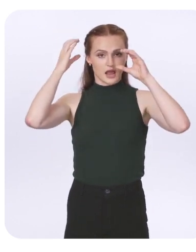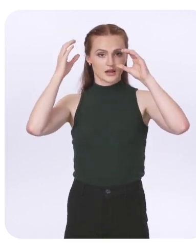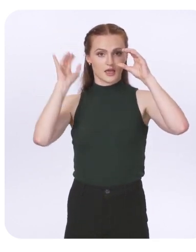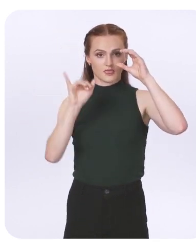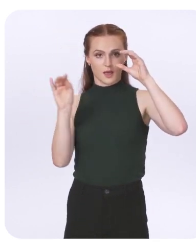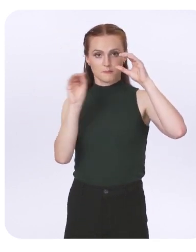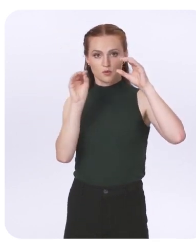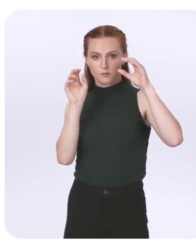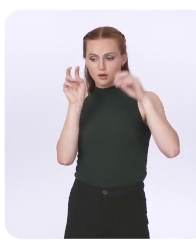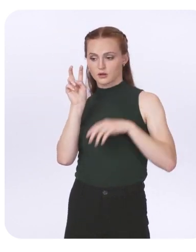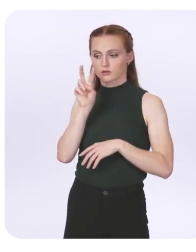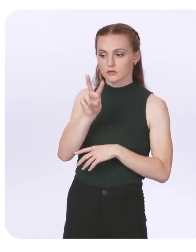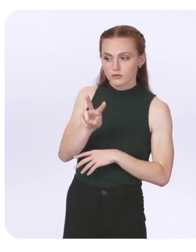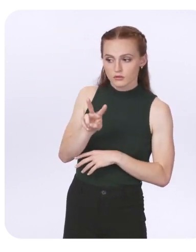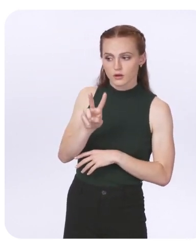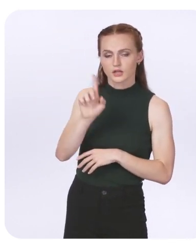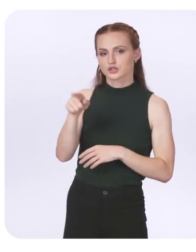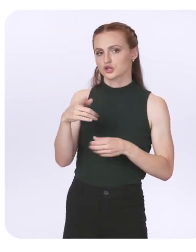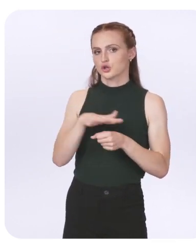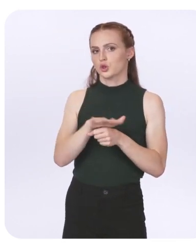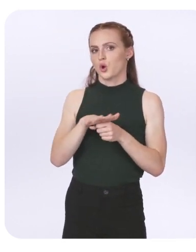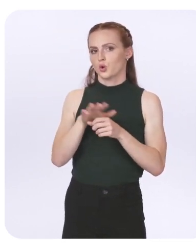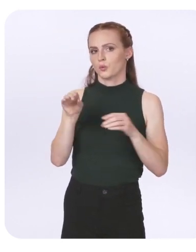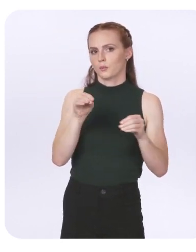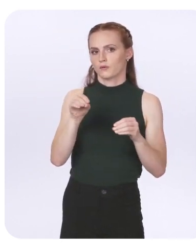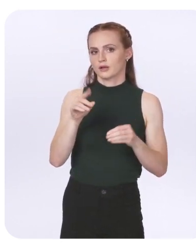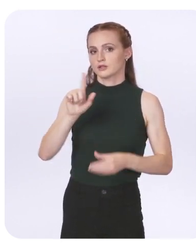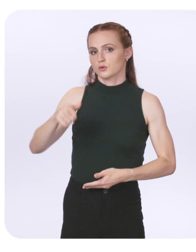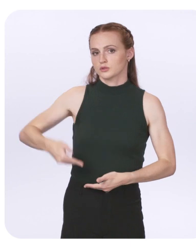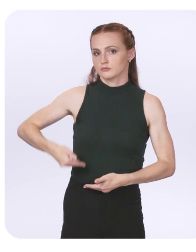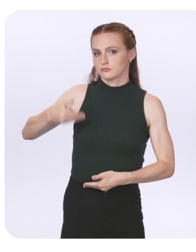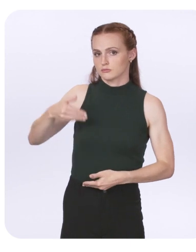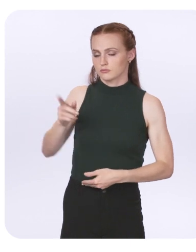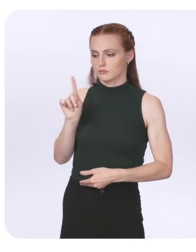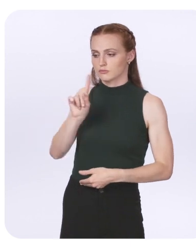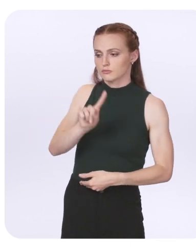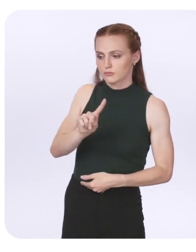and only drives the upper body while the lower body stays fixed in place.